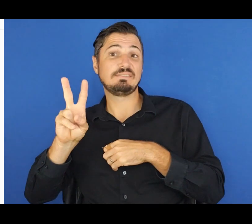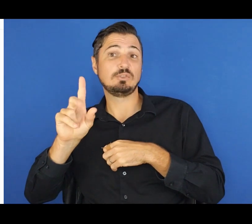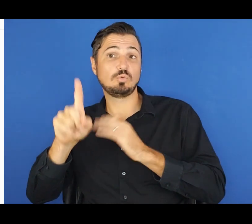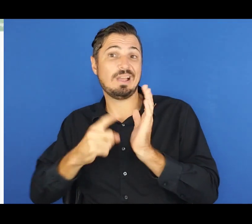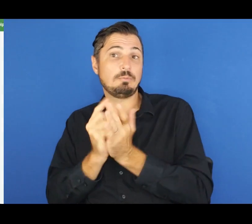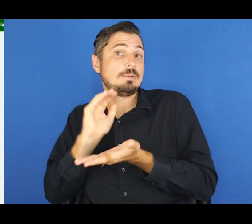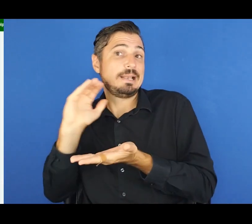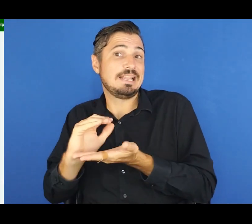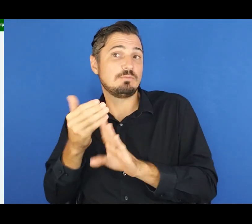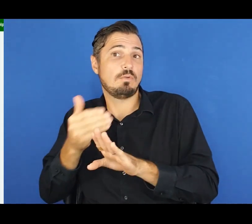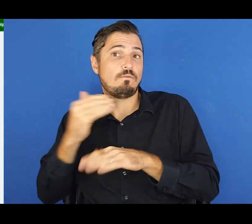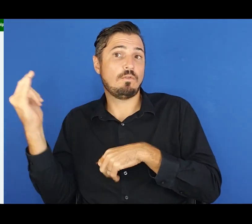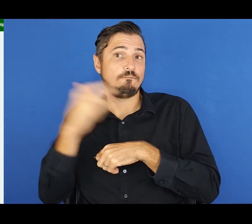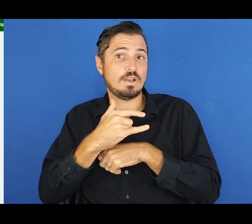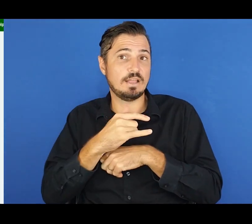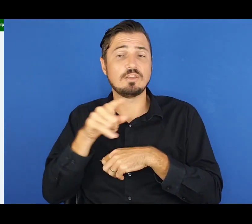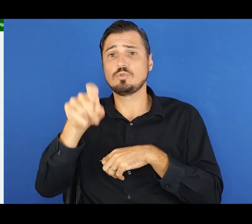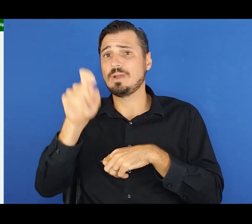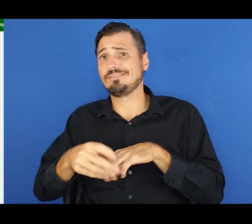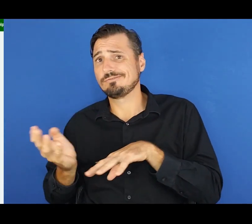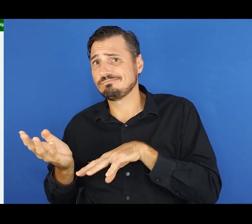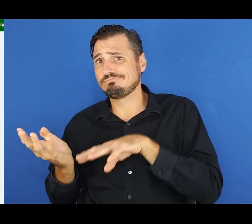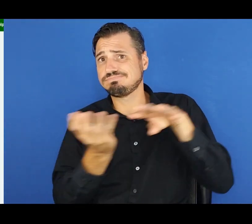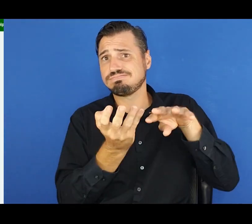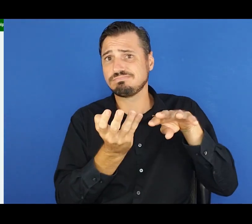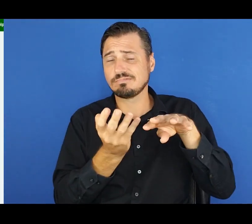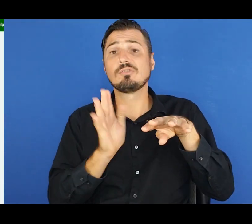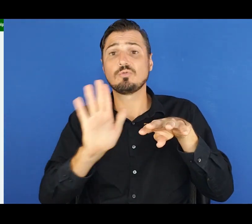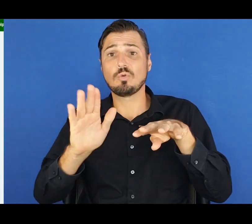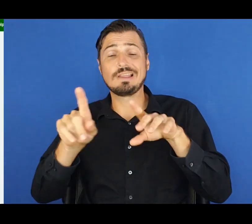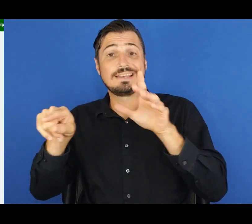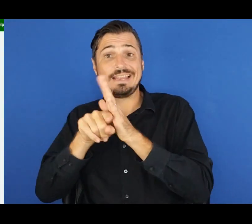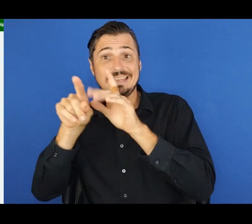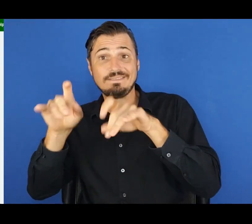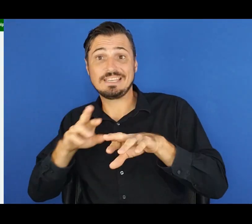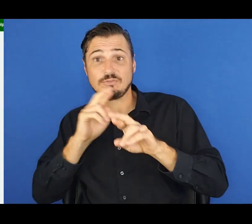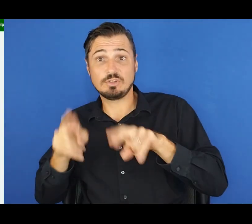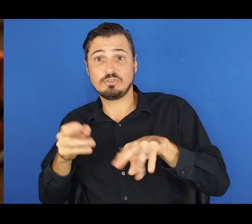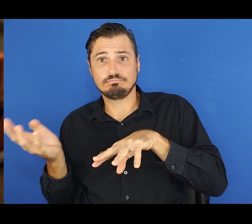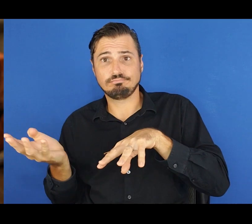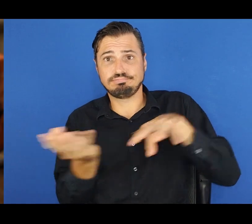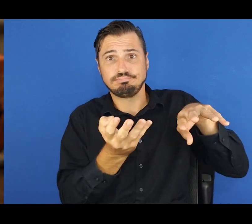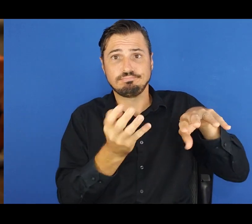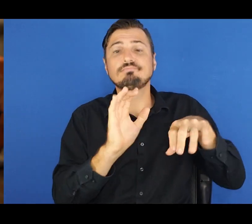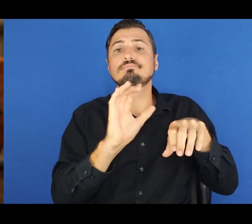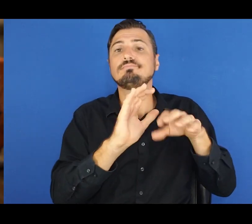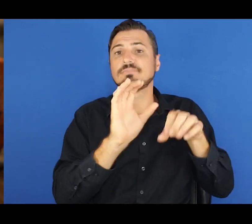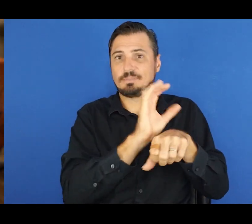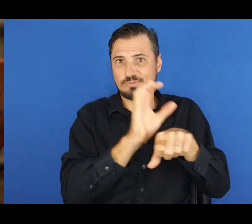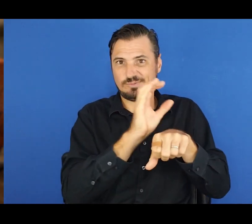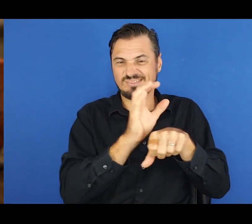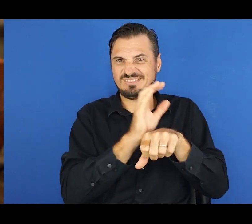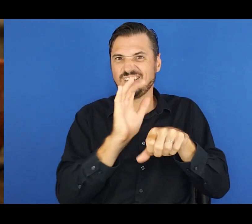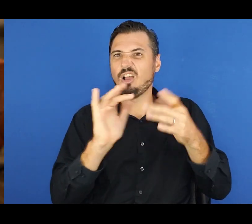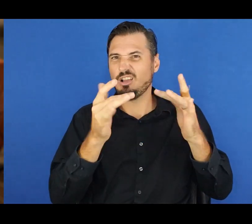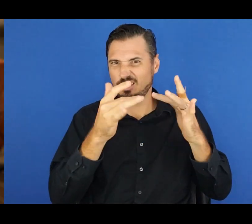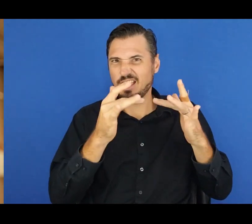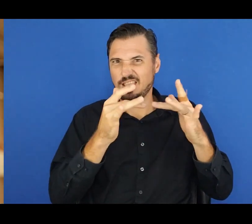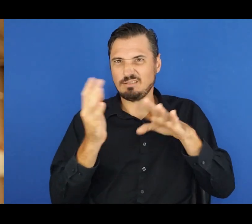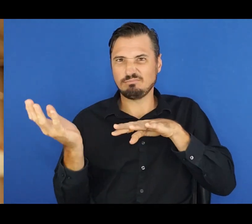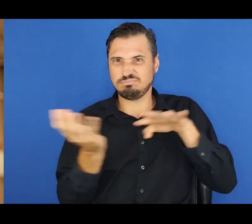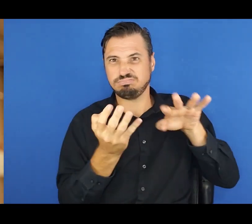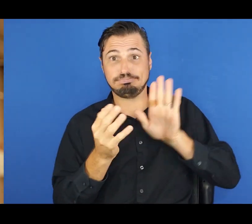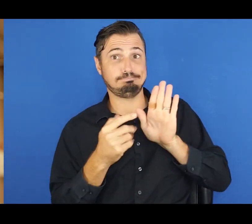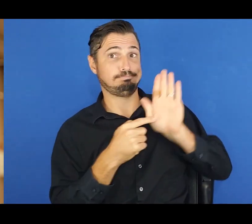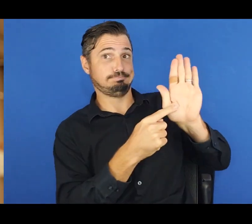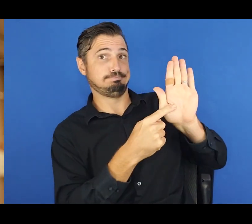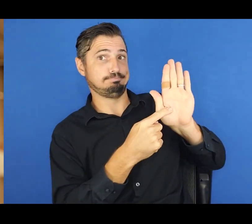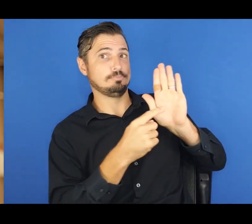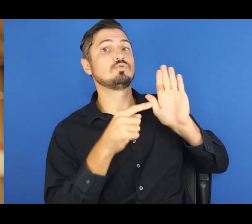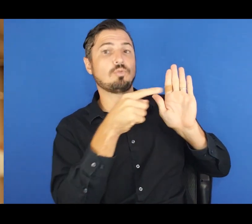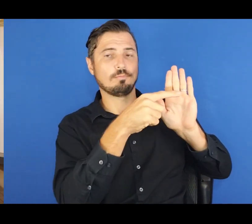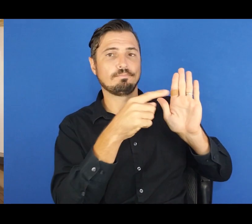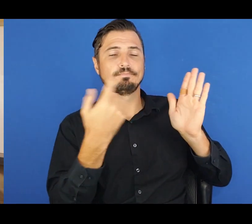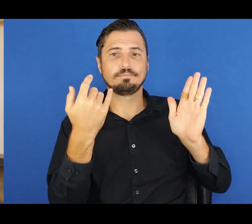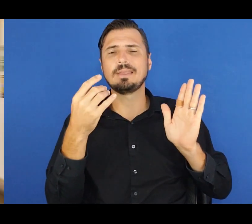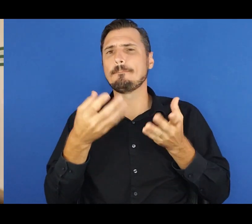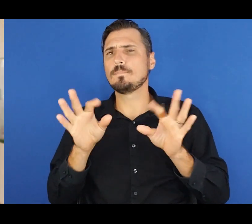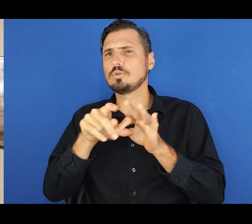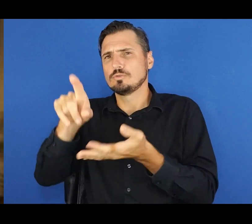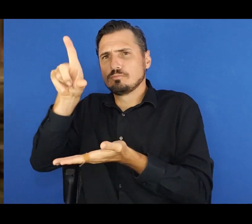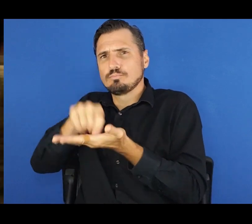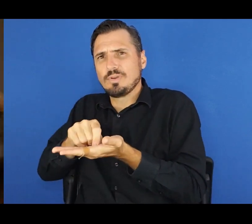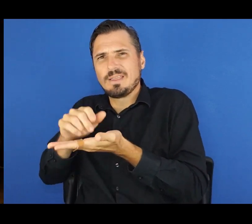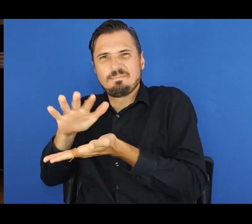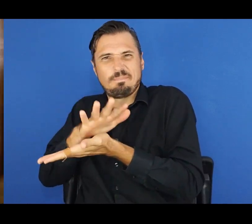Results must be uploaded to your online Safe Travels profile prior to landing. Be sure to keep a paper copy of your test on hand in case you have trouble uploading your results. For more